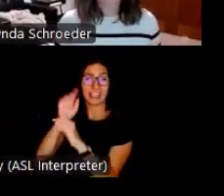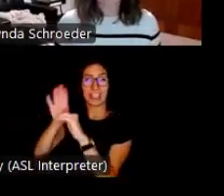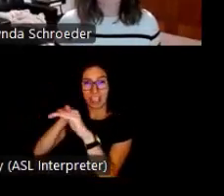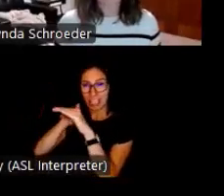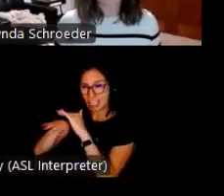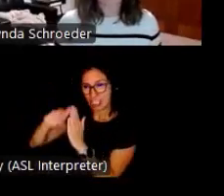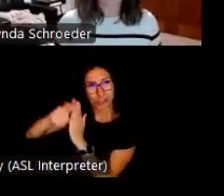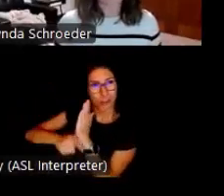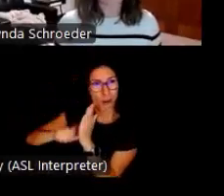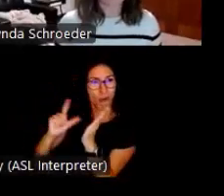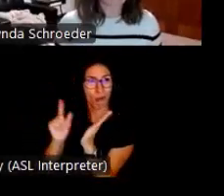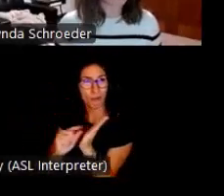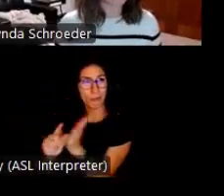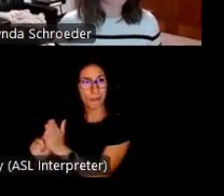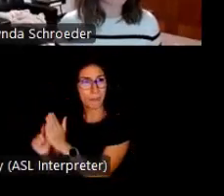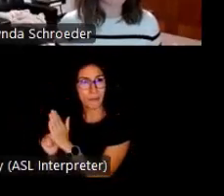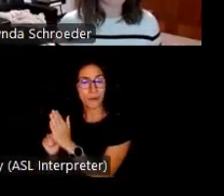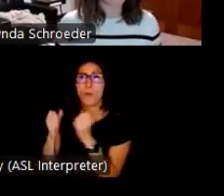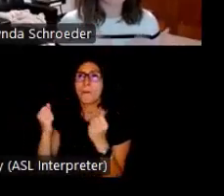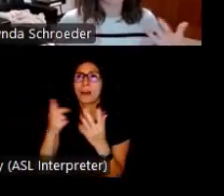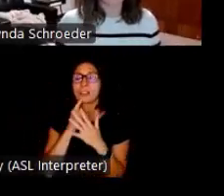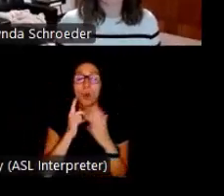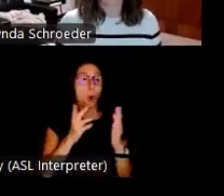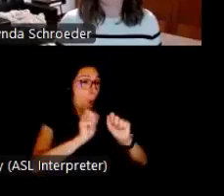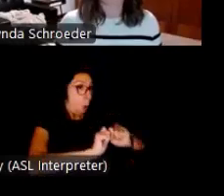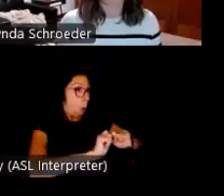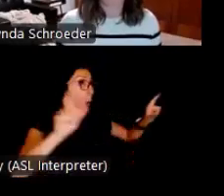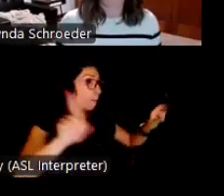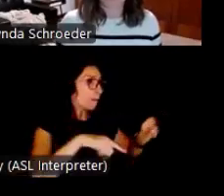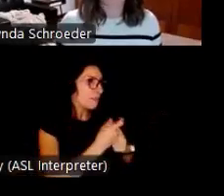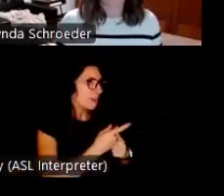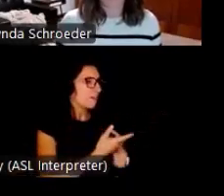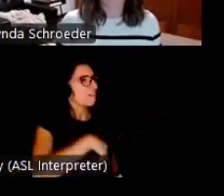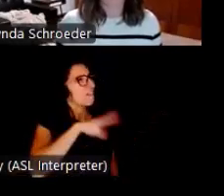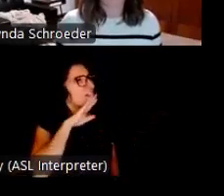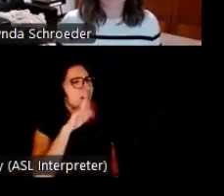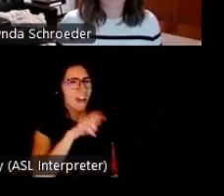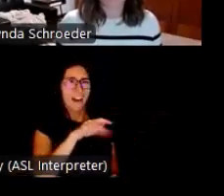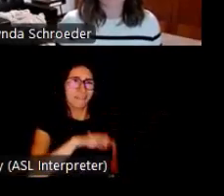translate this information and this knowledge to the individuals I want making decisions,